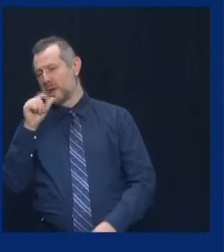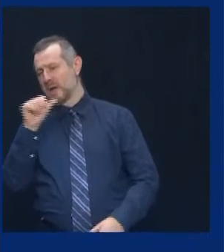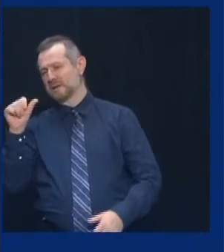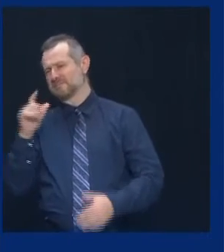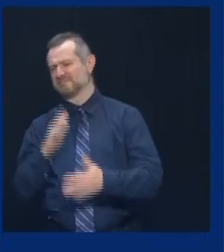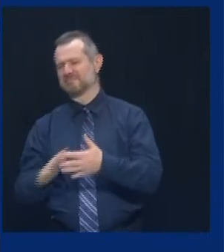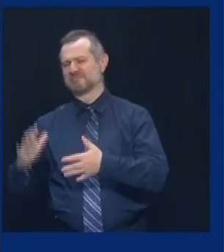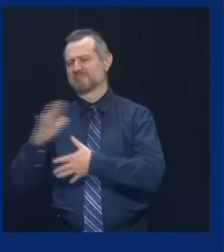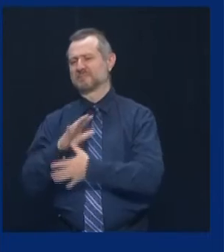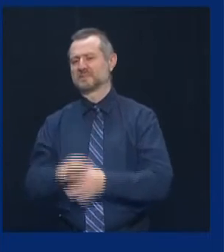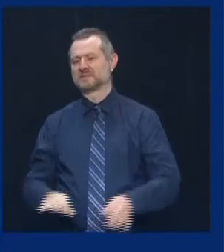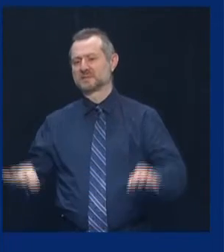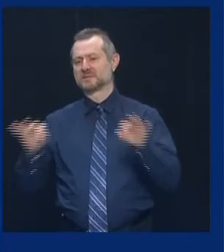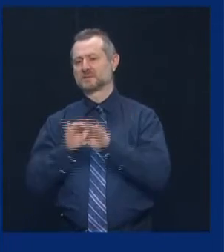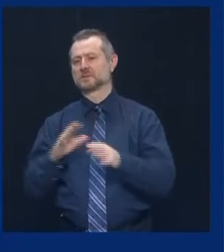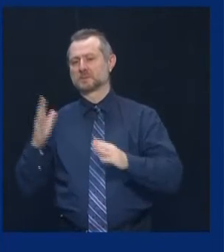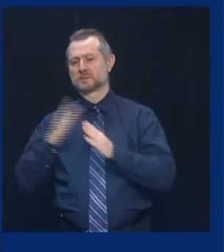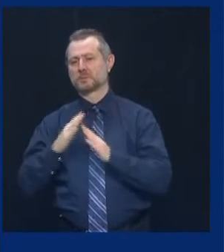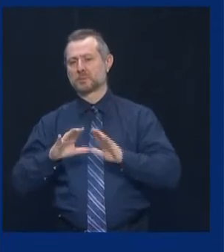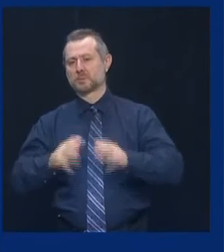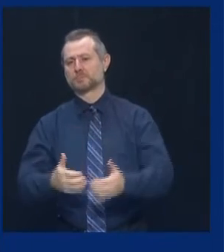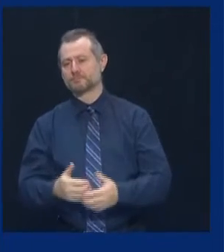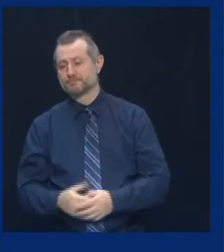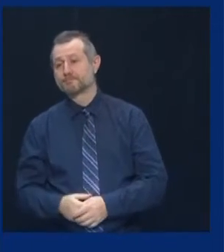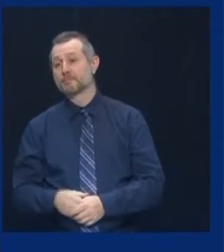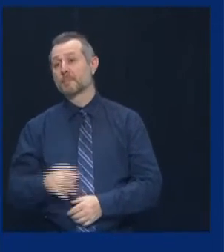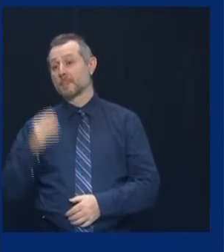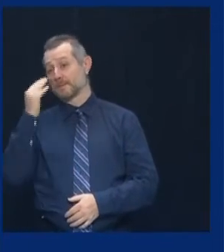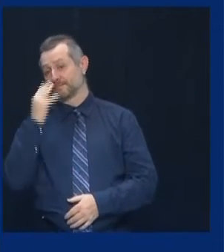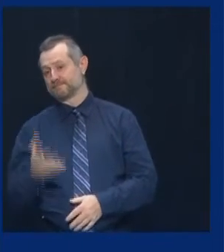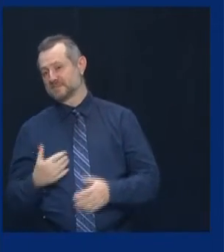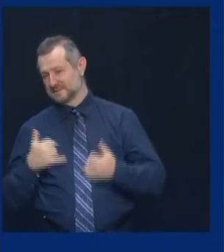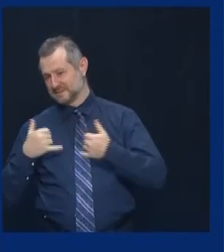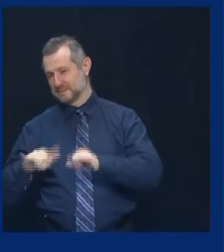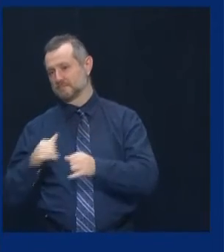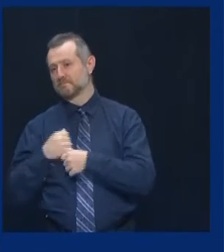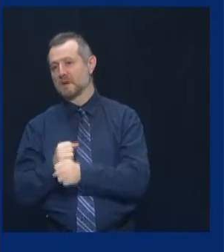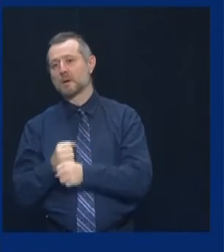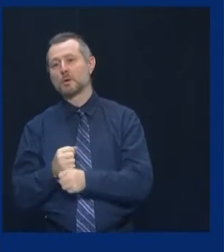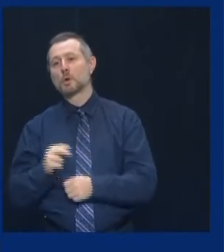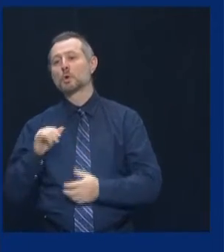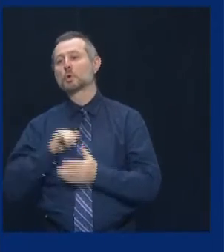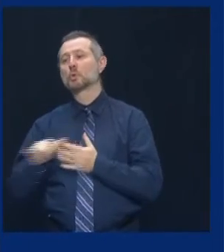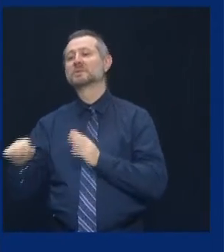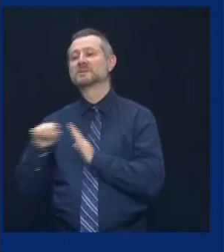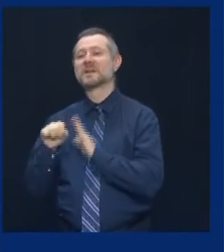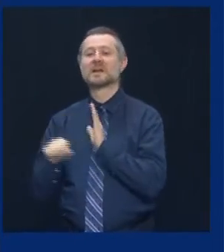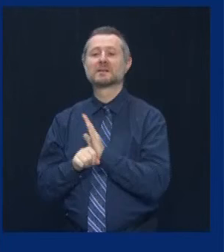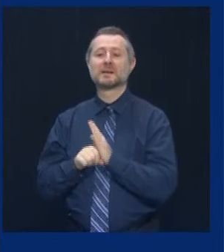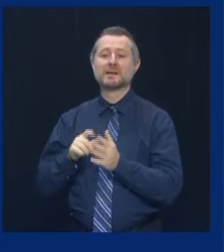HOME STAFF.